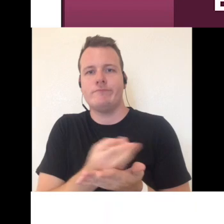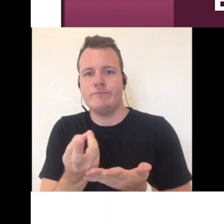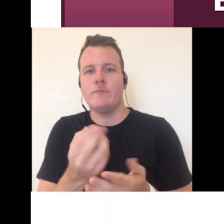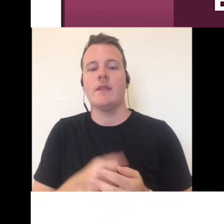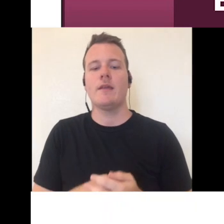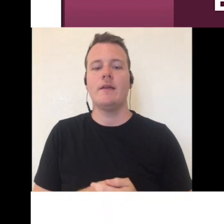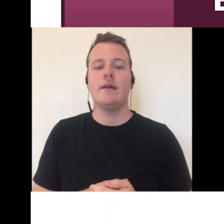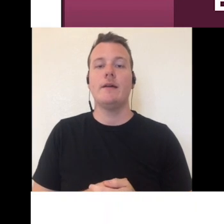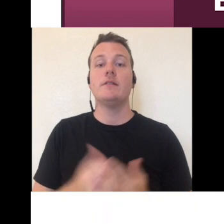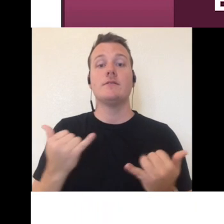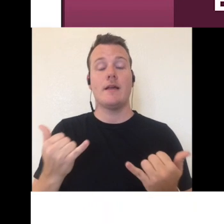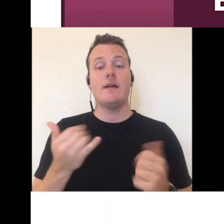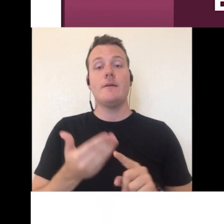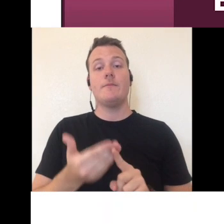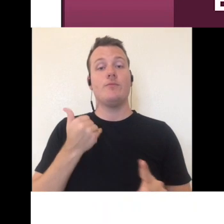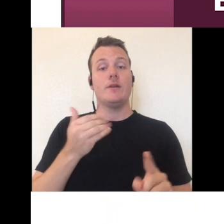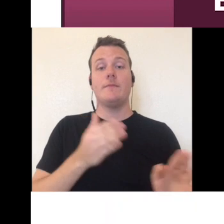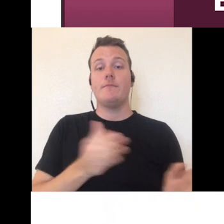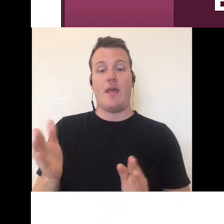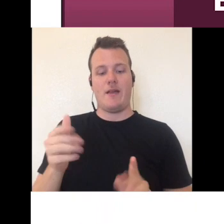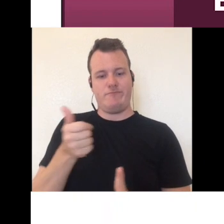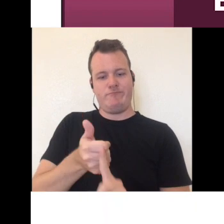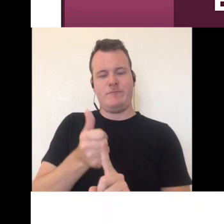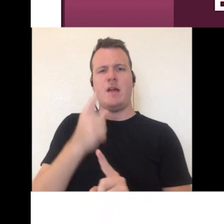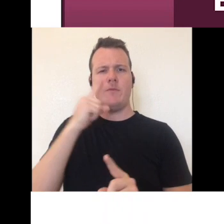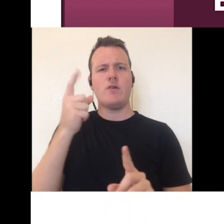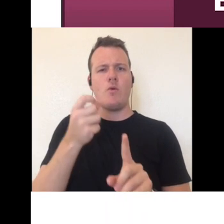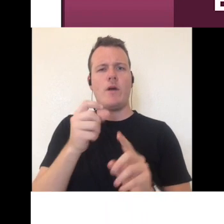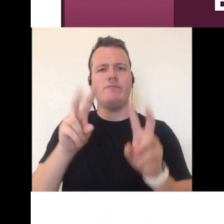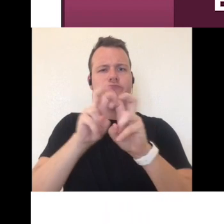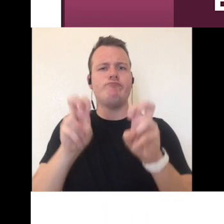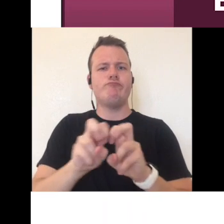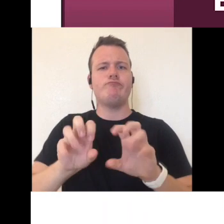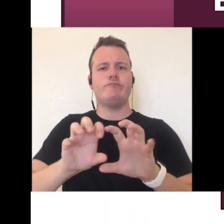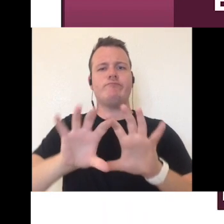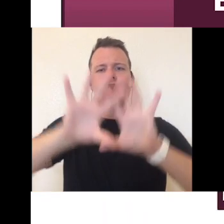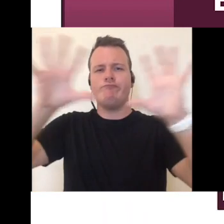resources. So let's take the pre-planning or the pitch and begin to analyze that